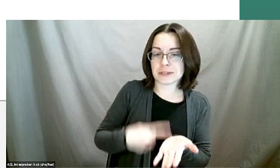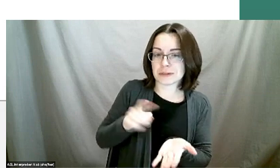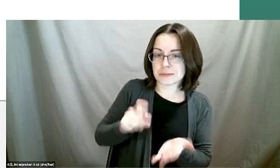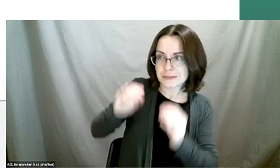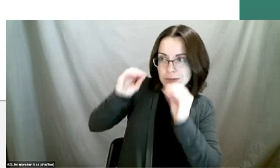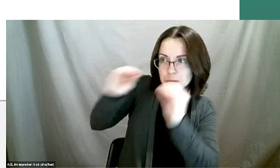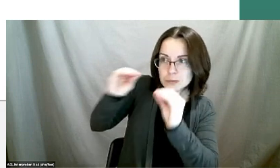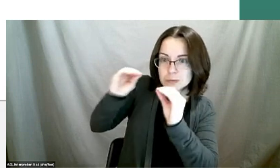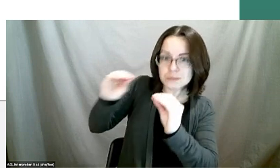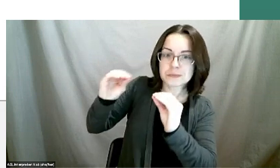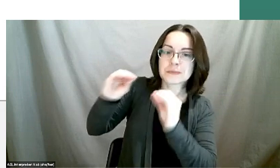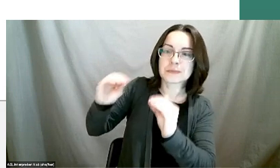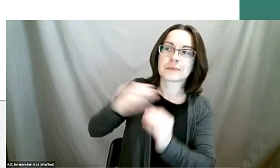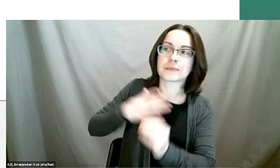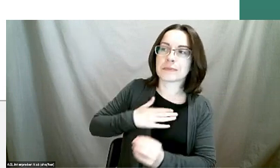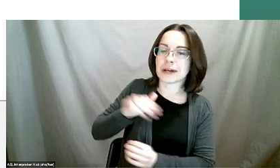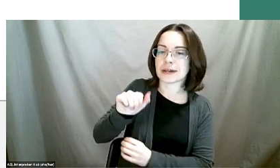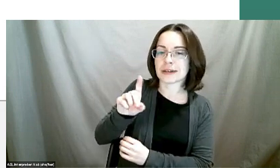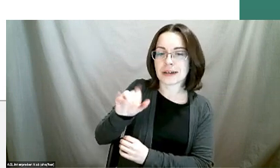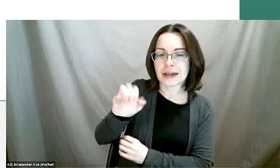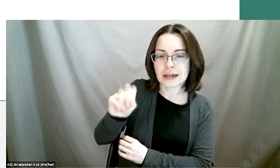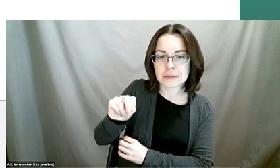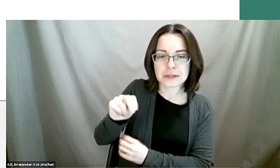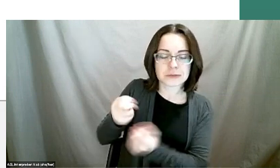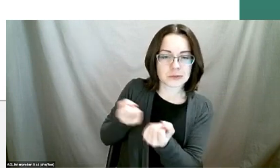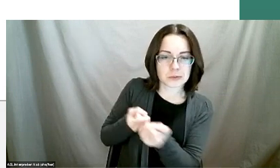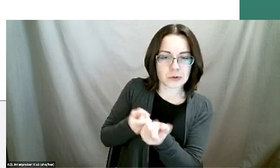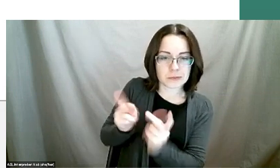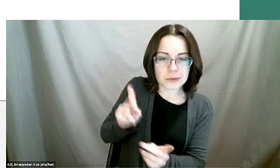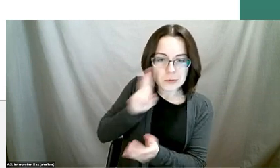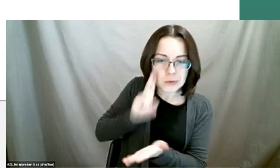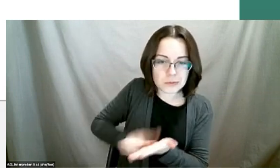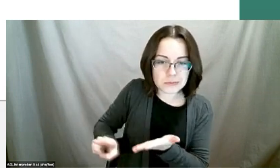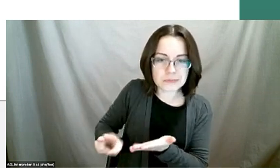support people, my secretary,